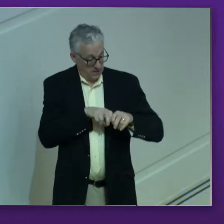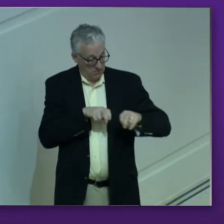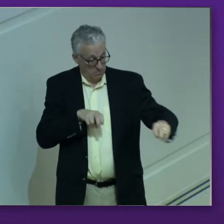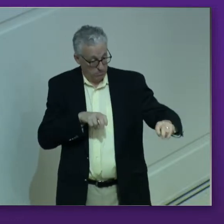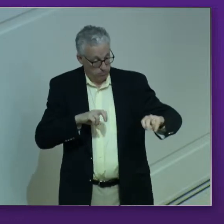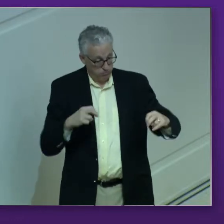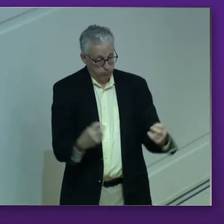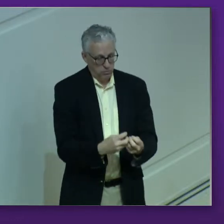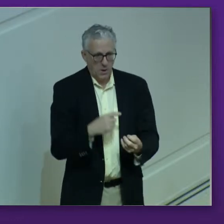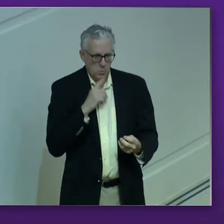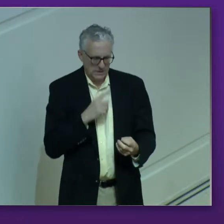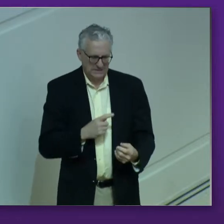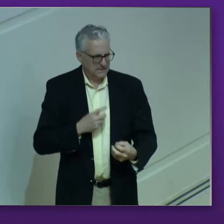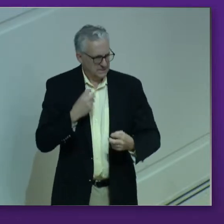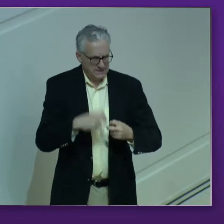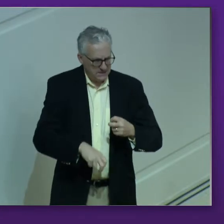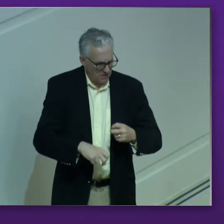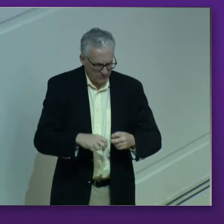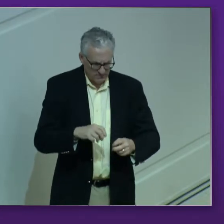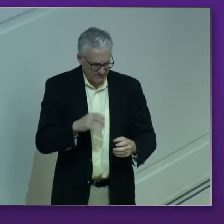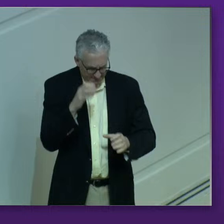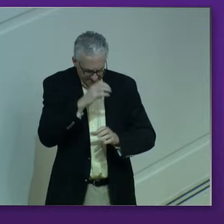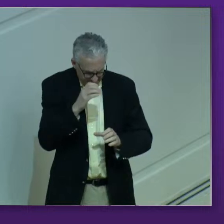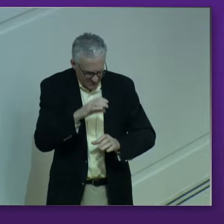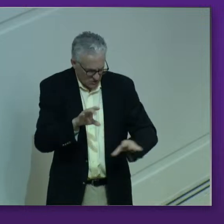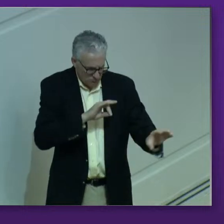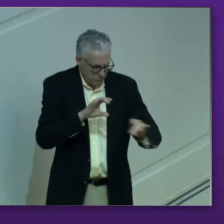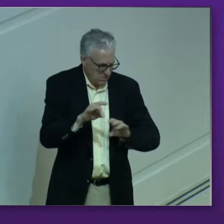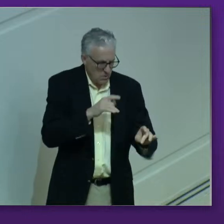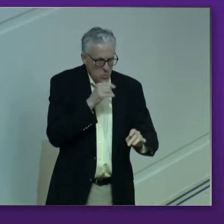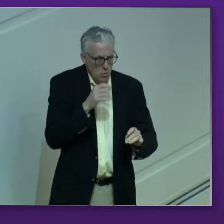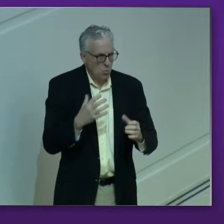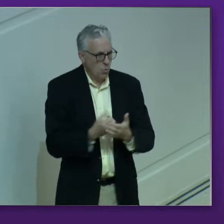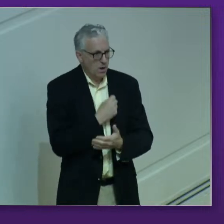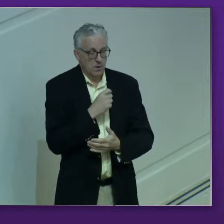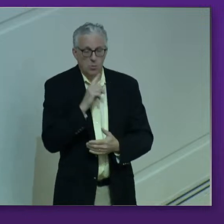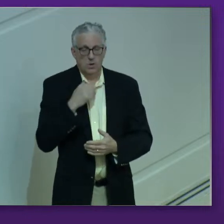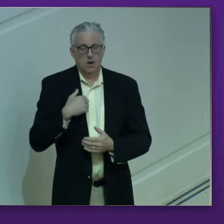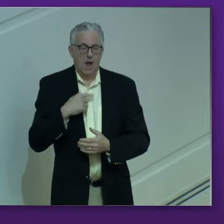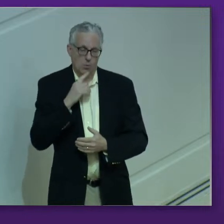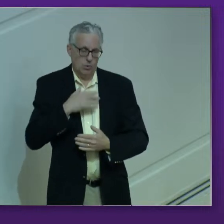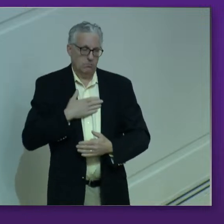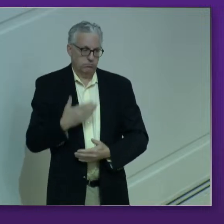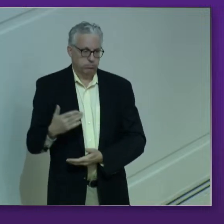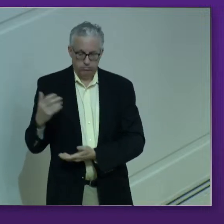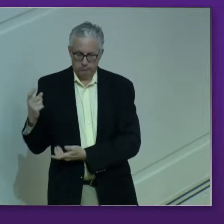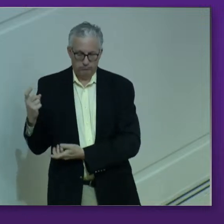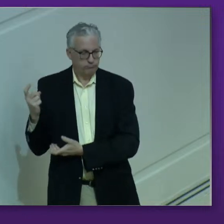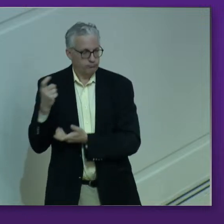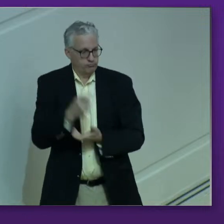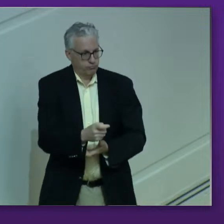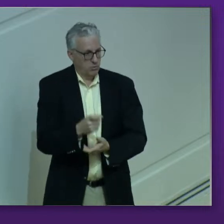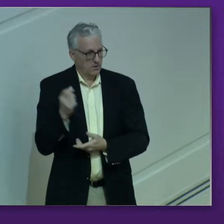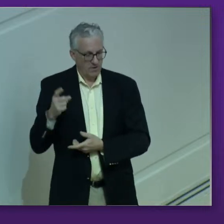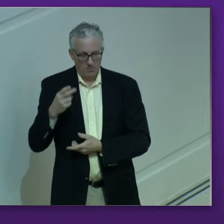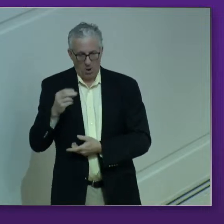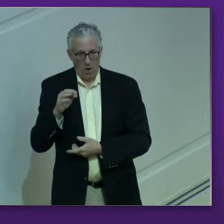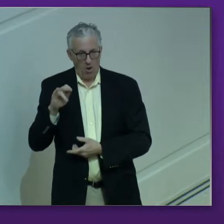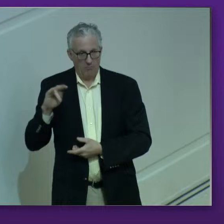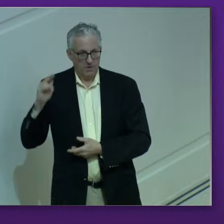TO EMPLOYEES AND STUDENTS WHO EMBODIED THESE CHARACTERISTICS AND THAT THEIR PERFORMANCE AND